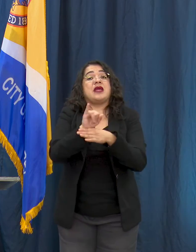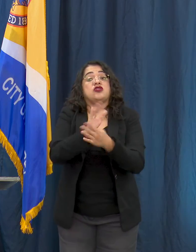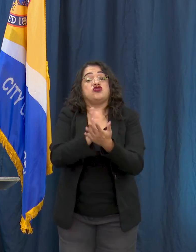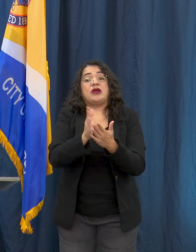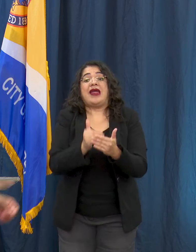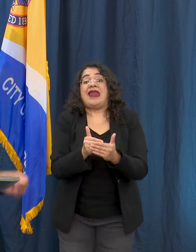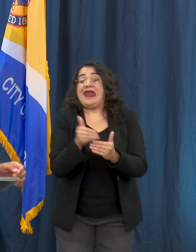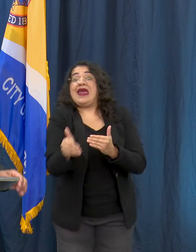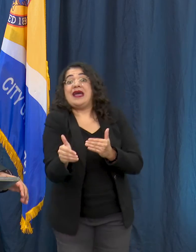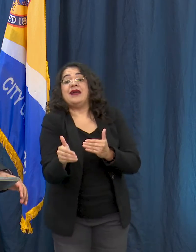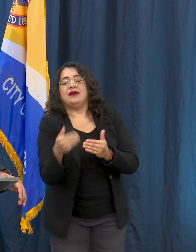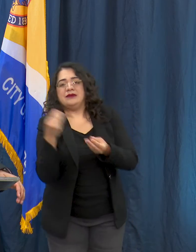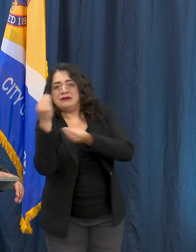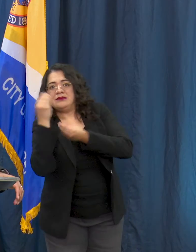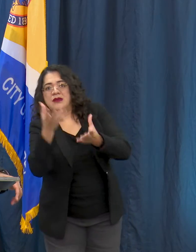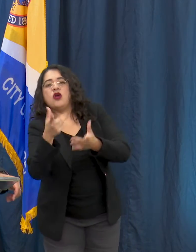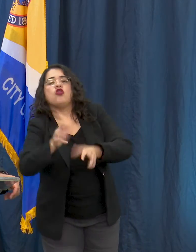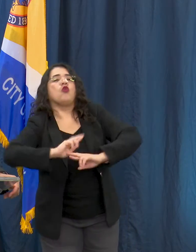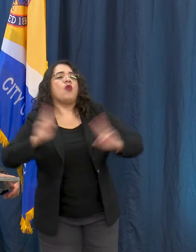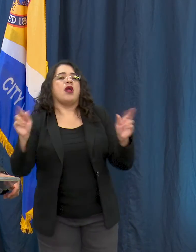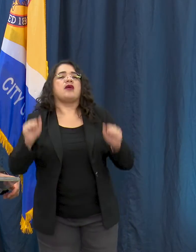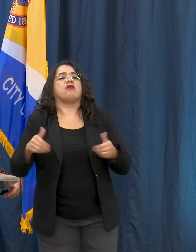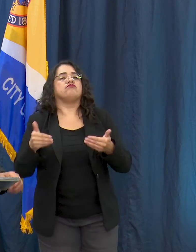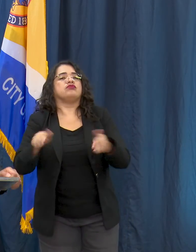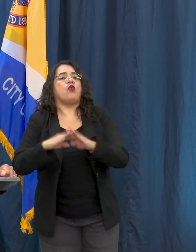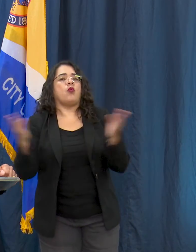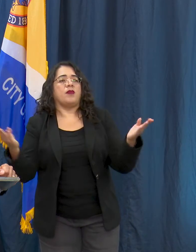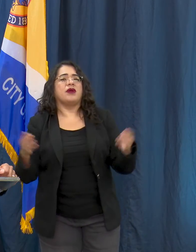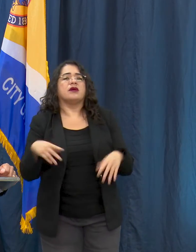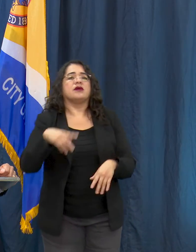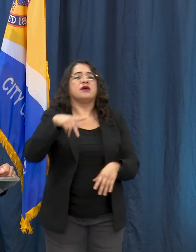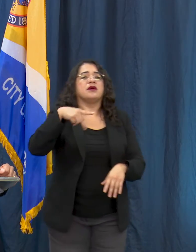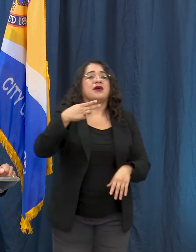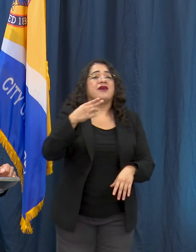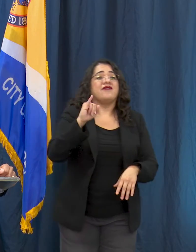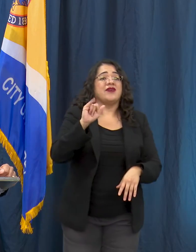Yes. Thank you, mayor. The next question is from Philip Zonkel. Go ahead, Phillip.